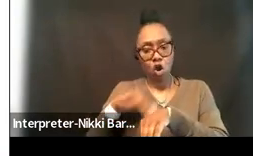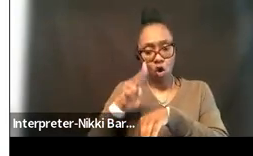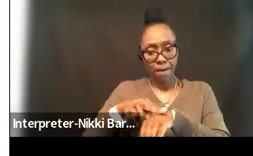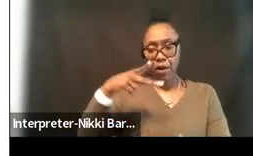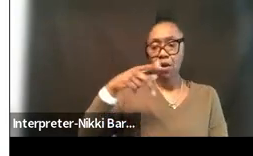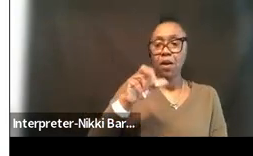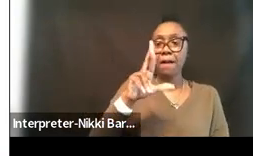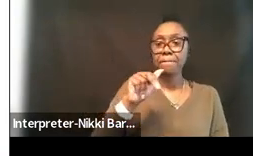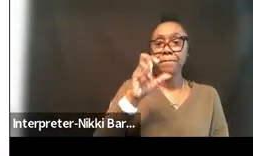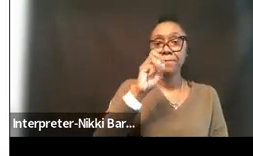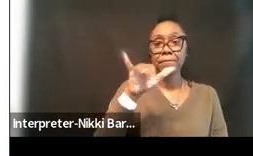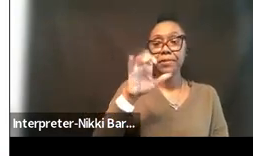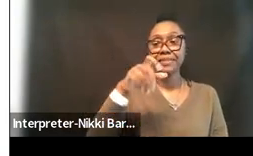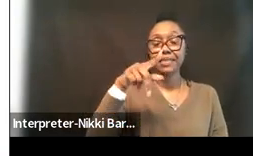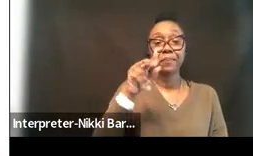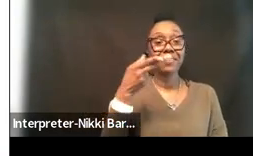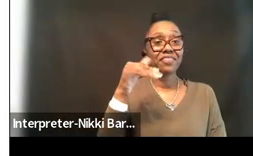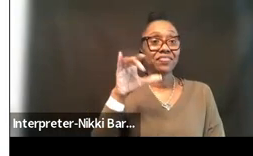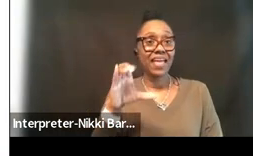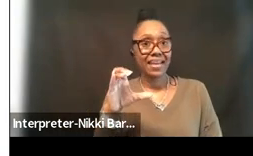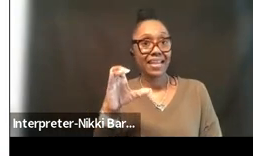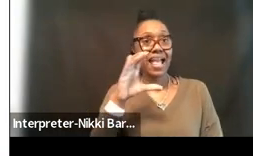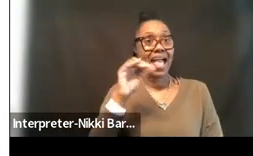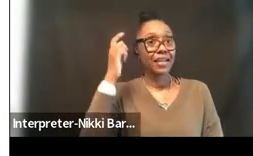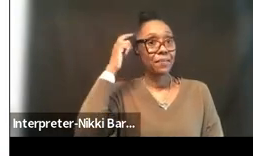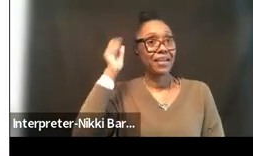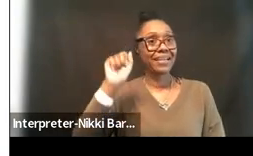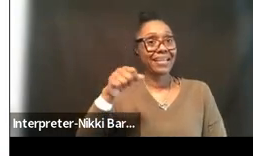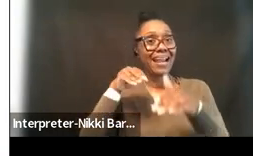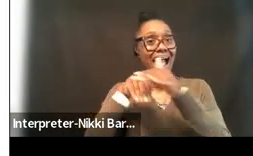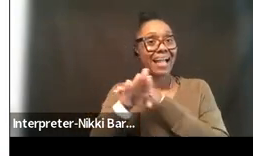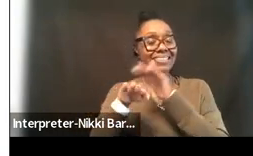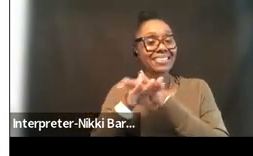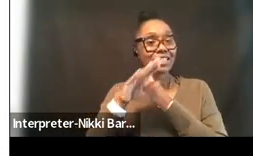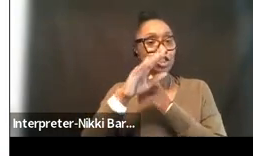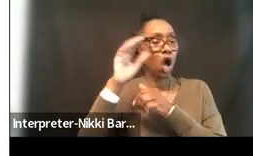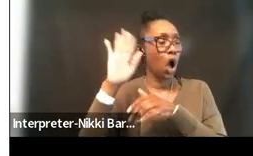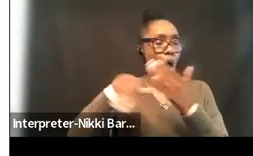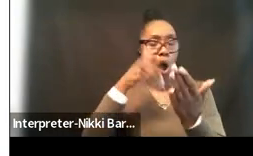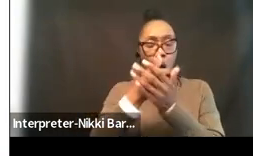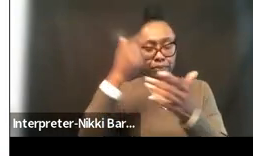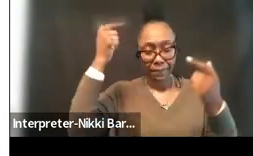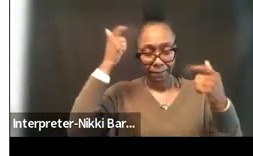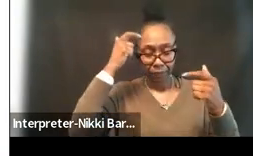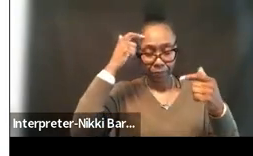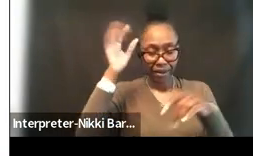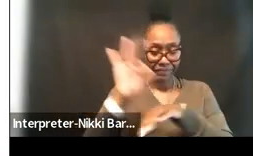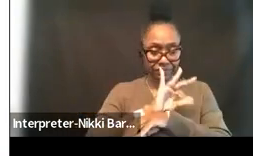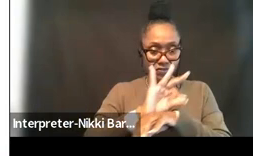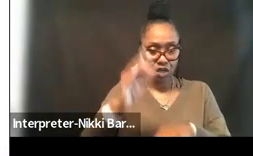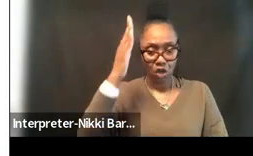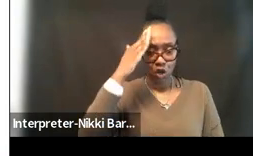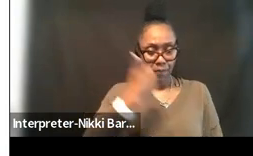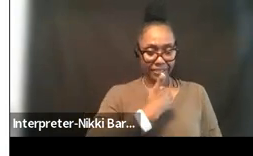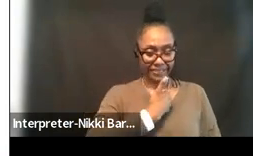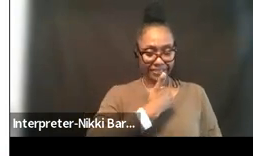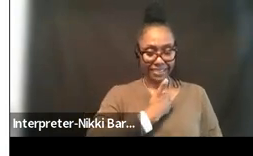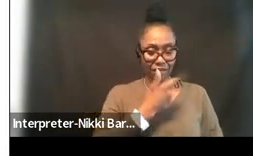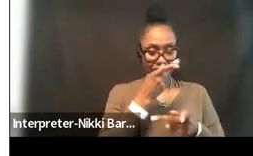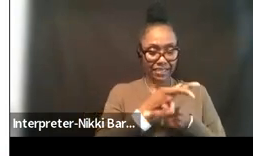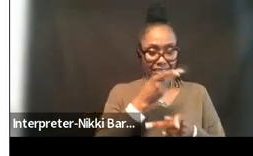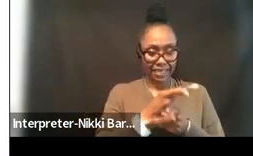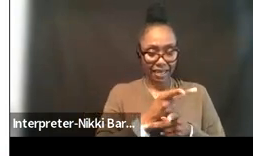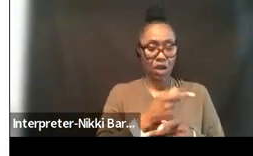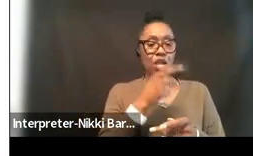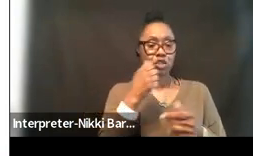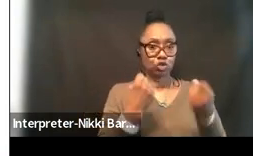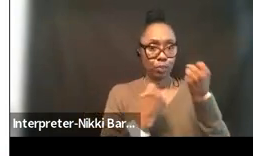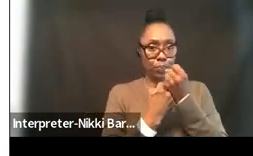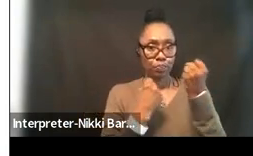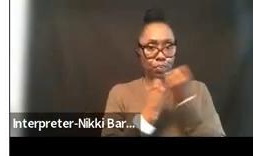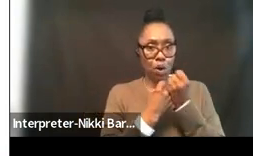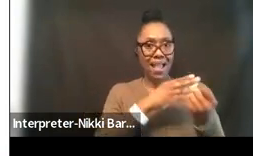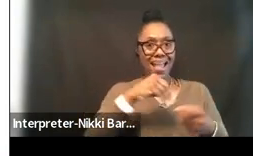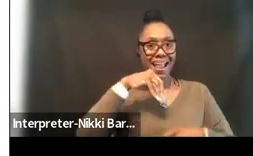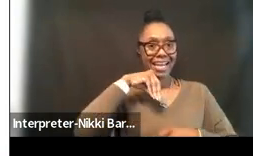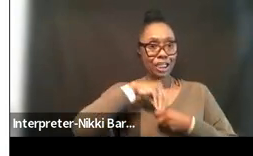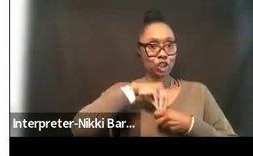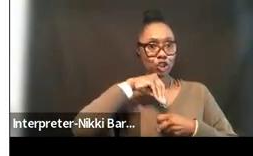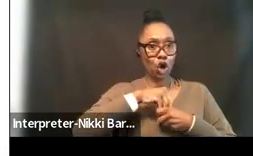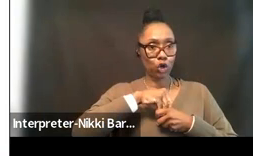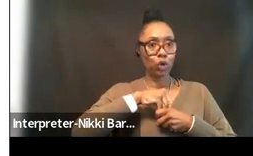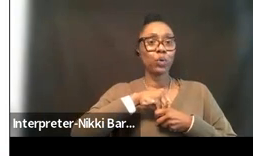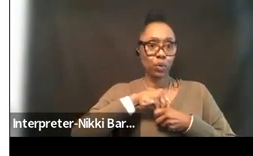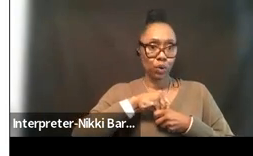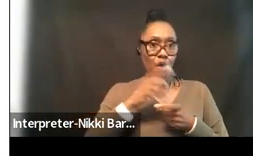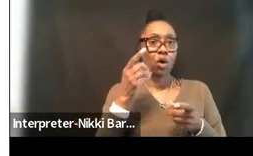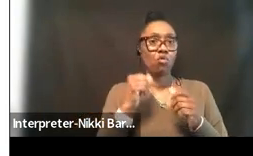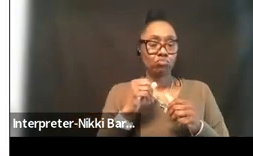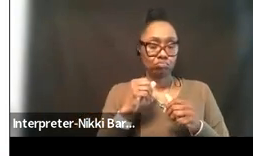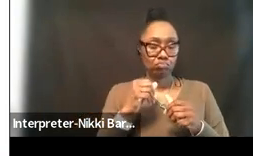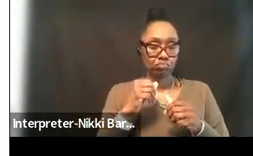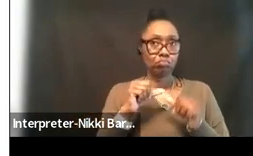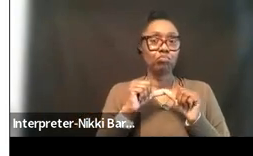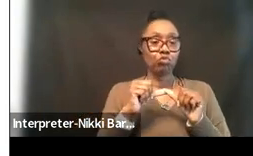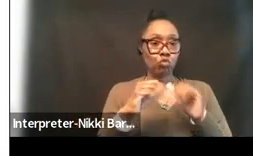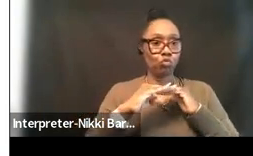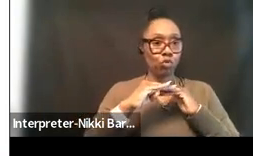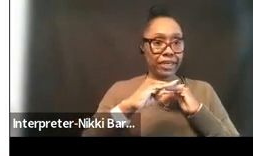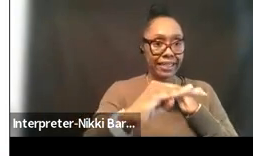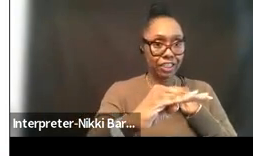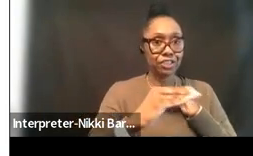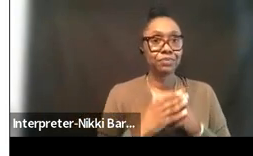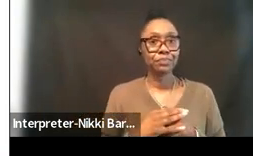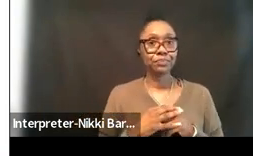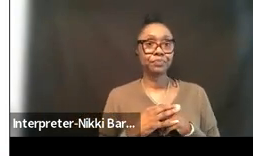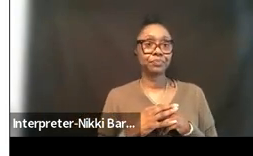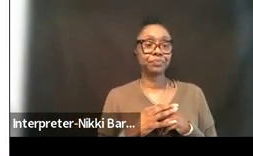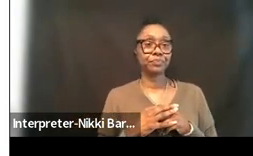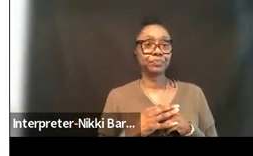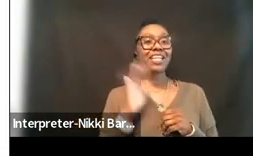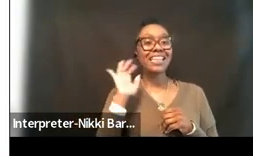A return to equilibrium, which means that they will have access to all of their brain function including knowing their own self-care, their own supports, and their own internal regulation, which is what we want.